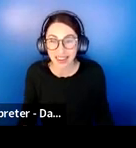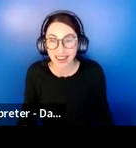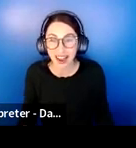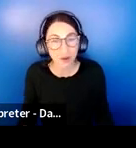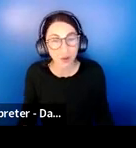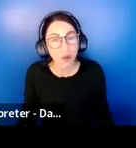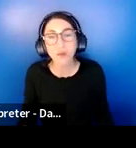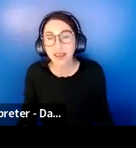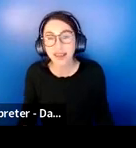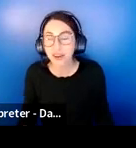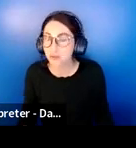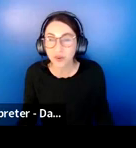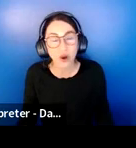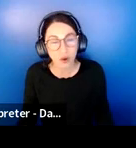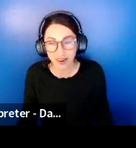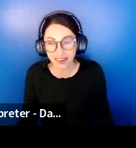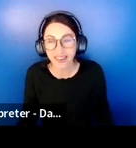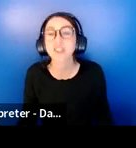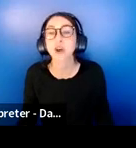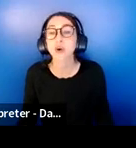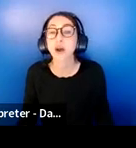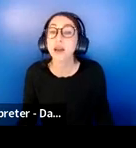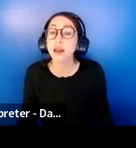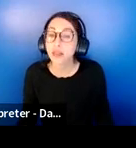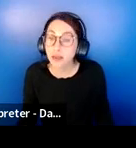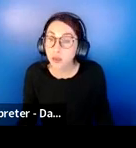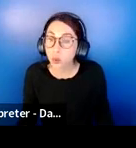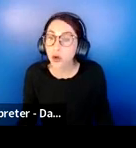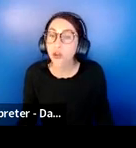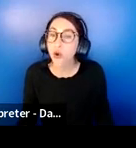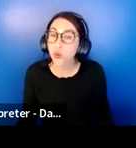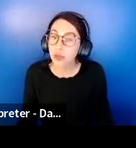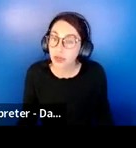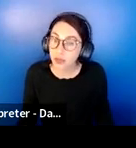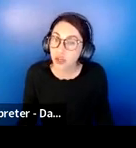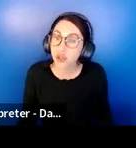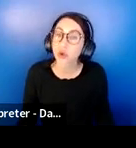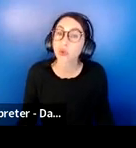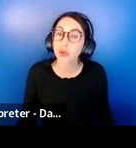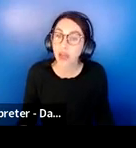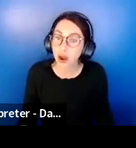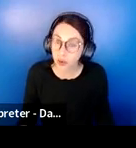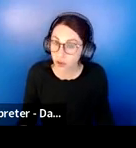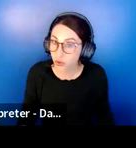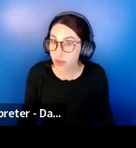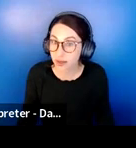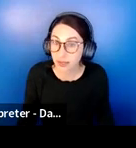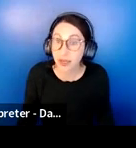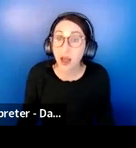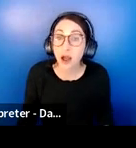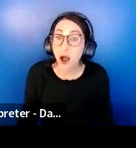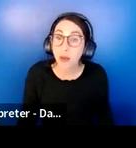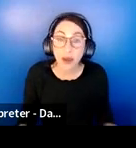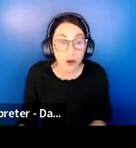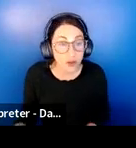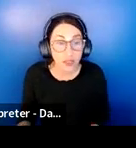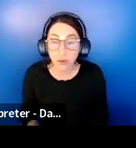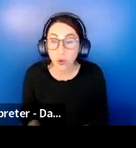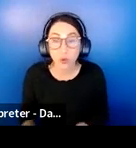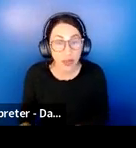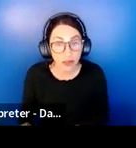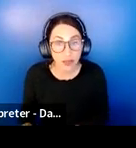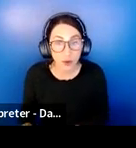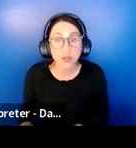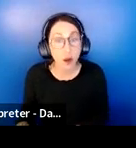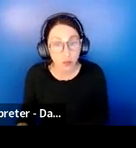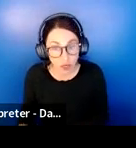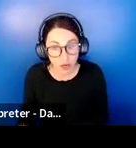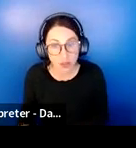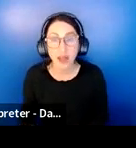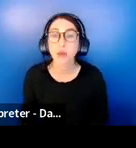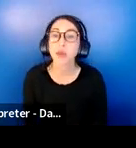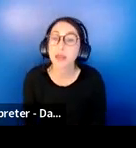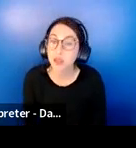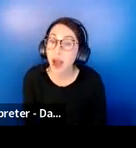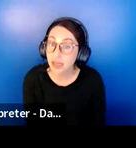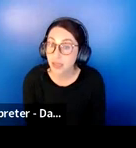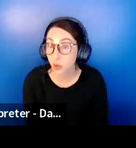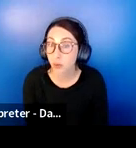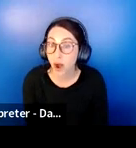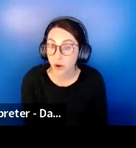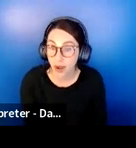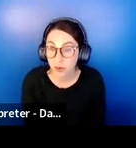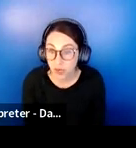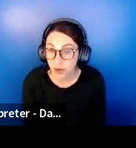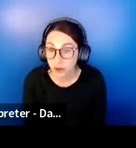ASL Interpreter - Danielle: Probably no one. So that's where you know, we need to reach out to these editors, these people who make these books publishers, and we need to ask for more modernized materials.